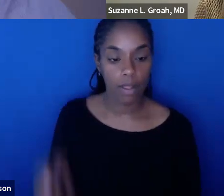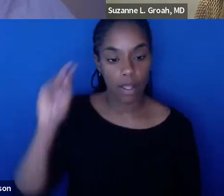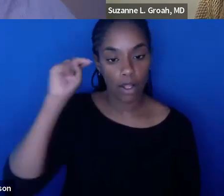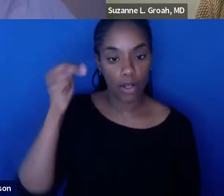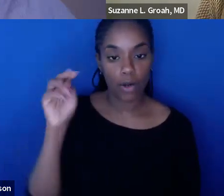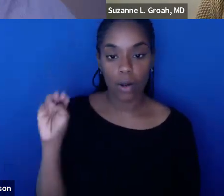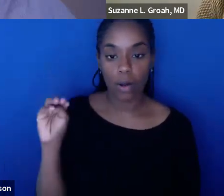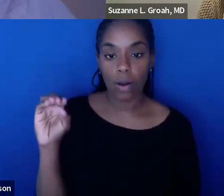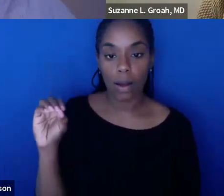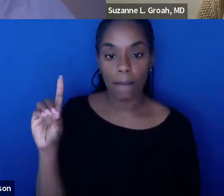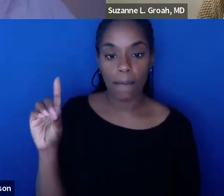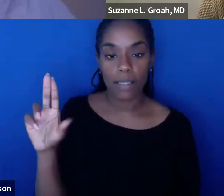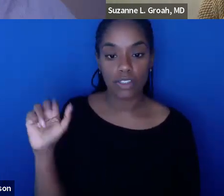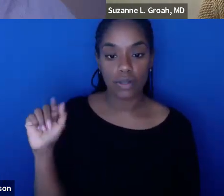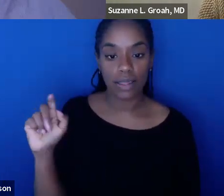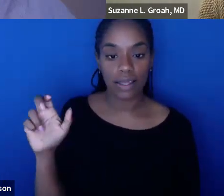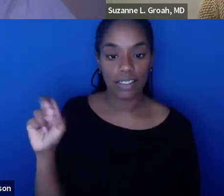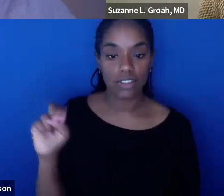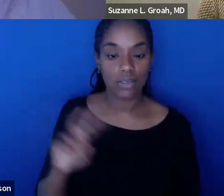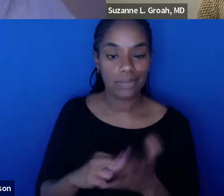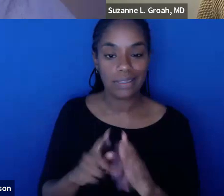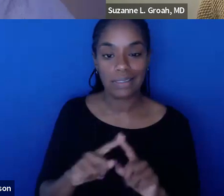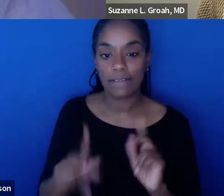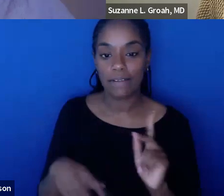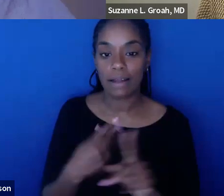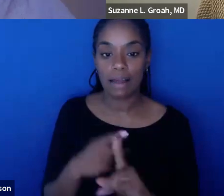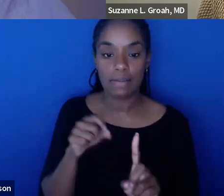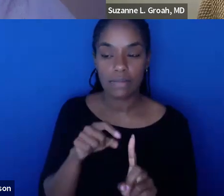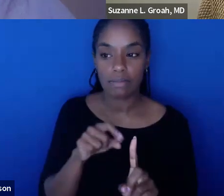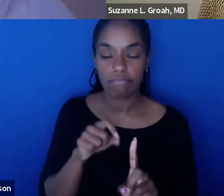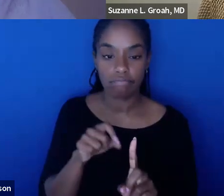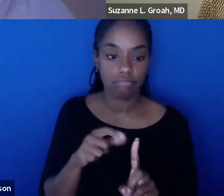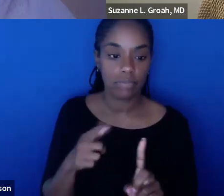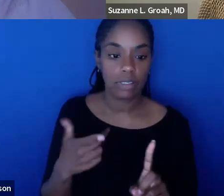So different kinds of stimulation, like tibial nerve stimulation, where